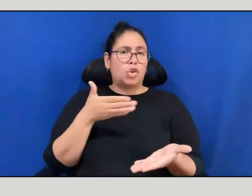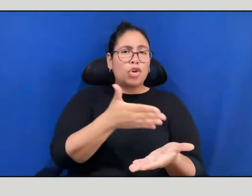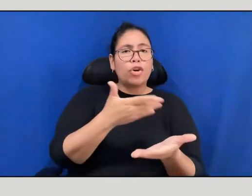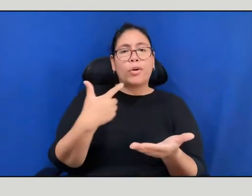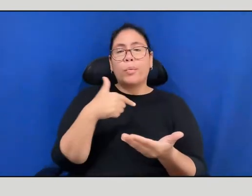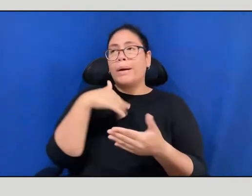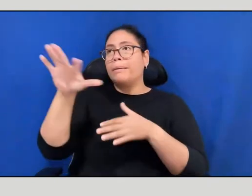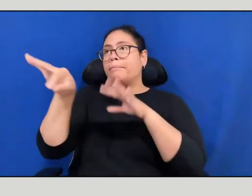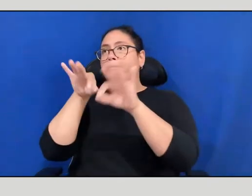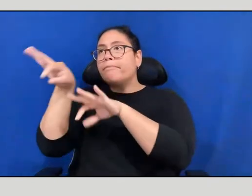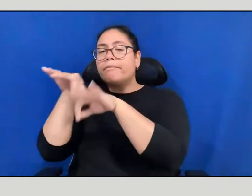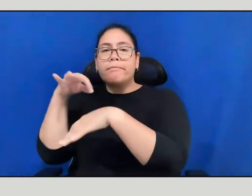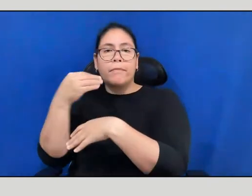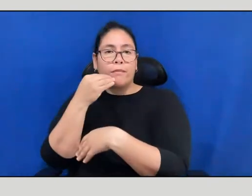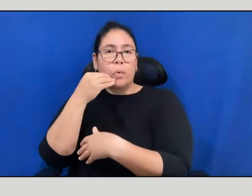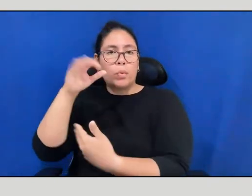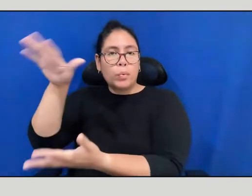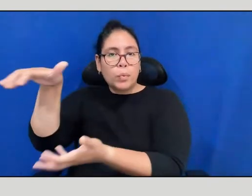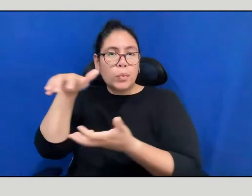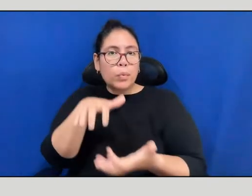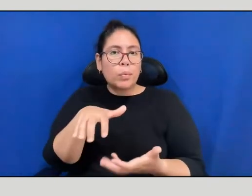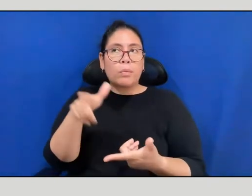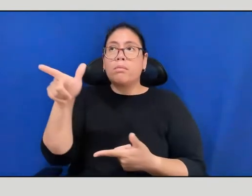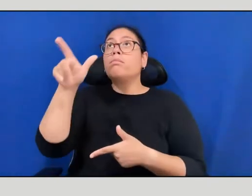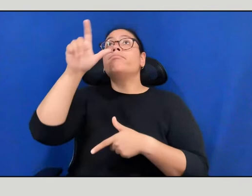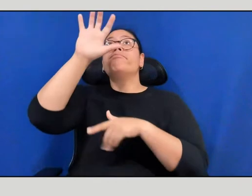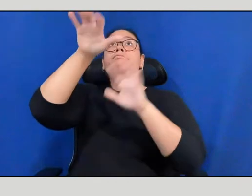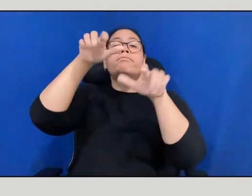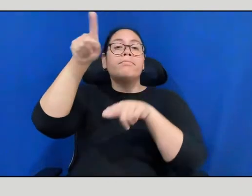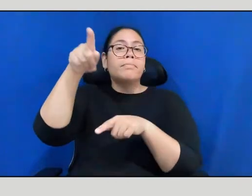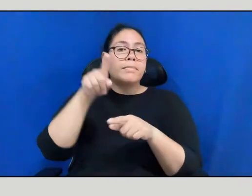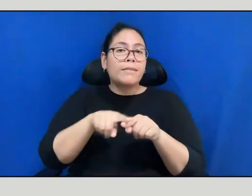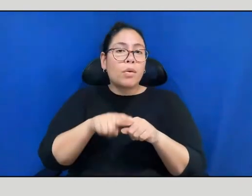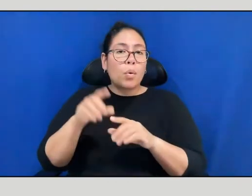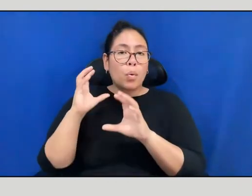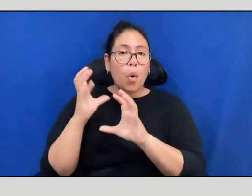We pick up coconuts. We pick up dry coconuts,